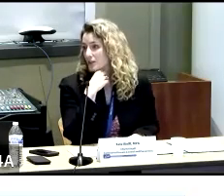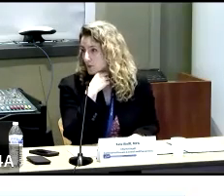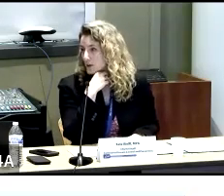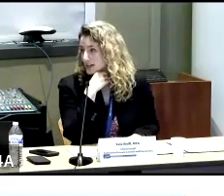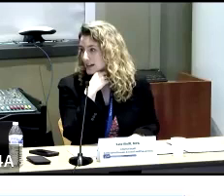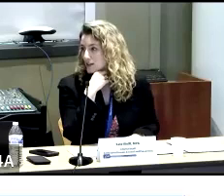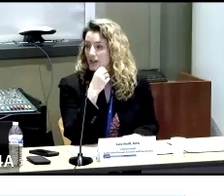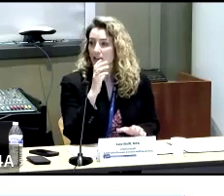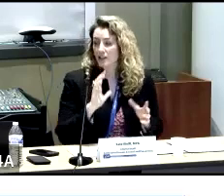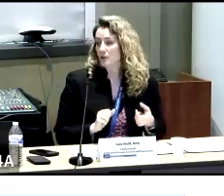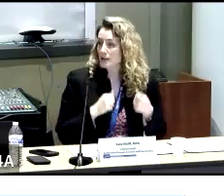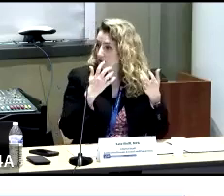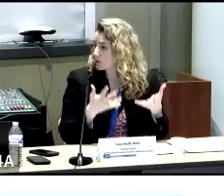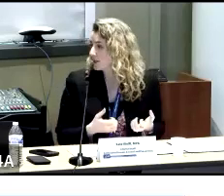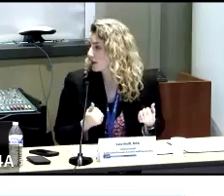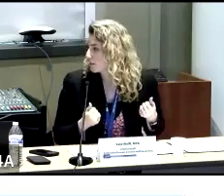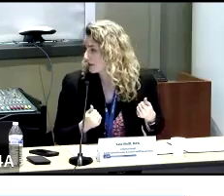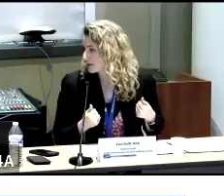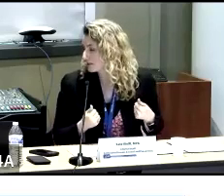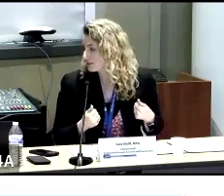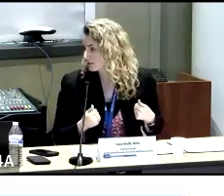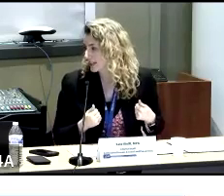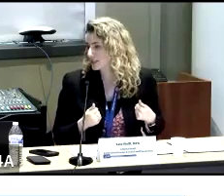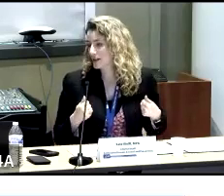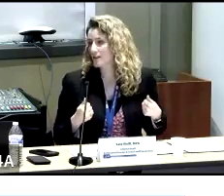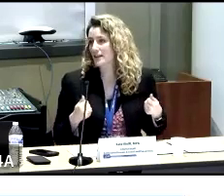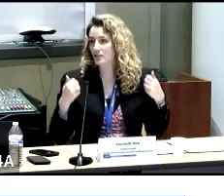on our website of, you know, here's what we know about the latest variant,